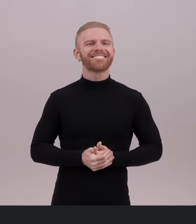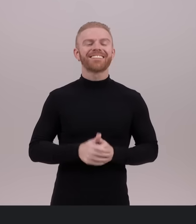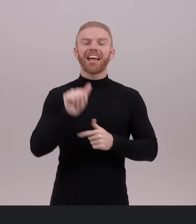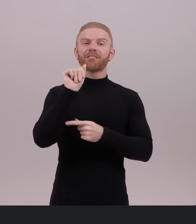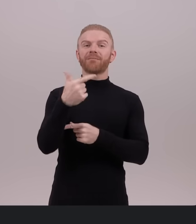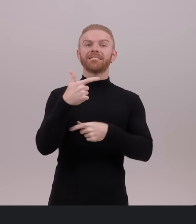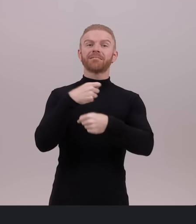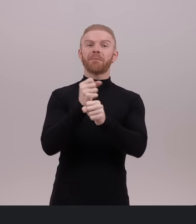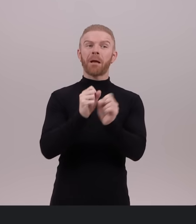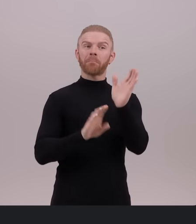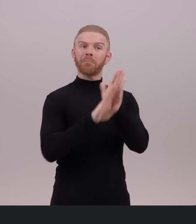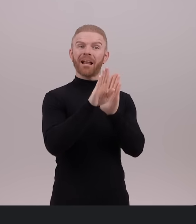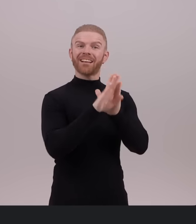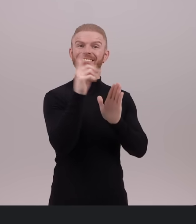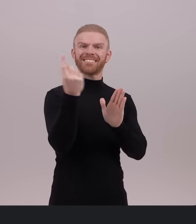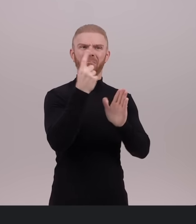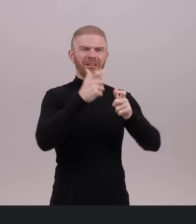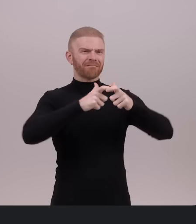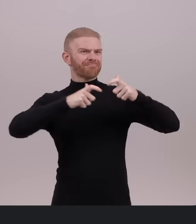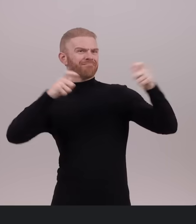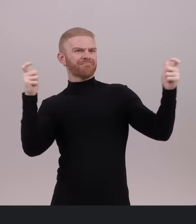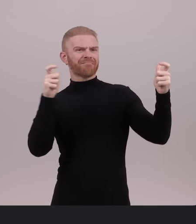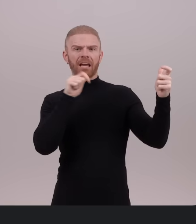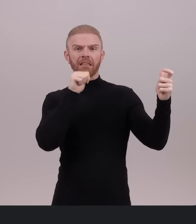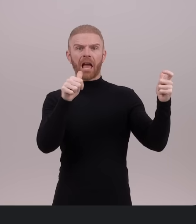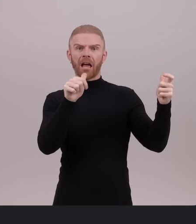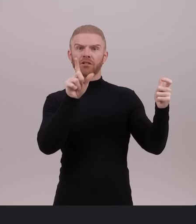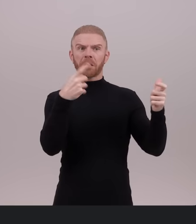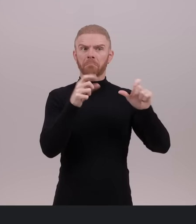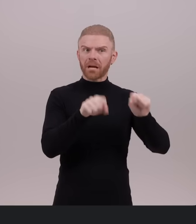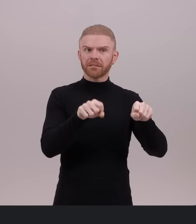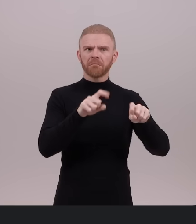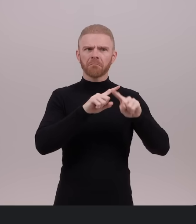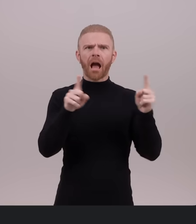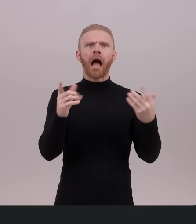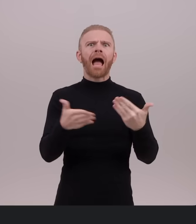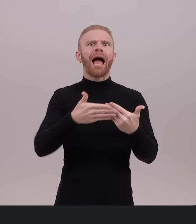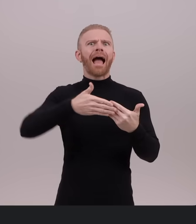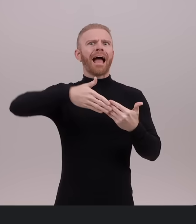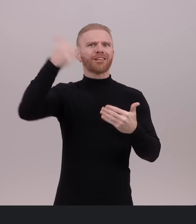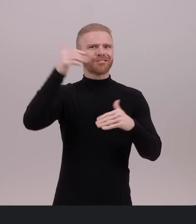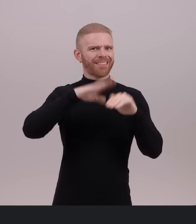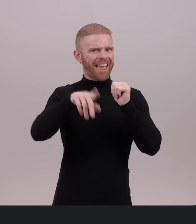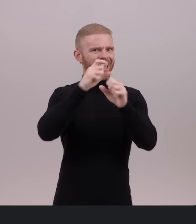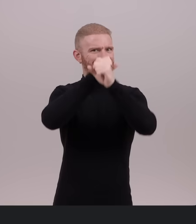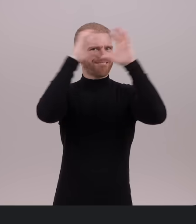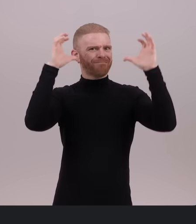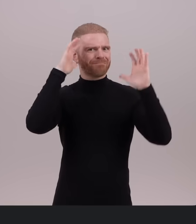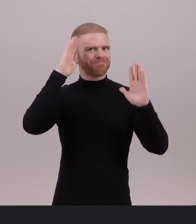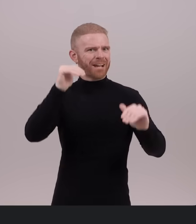of this scale not just possible, but way easier than you would expect. All right. Now that it's been a few moments,